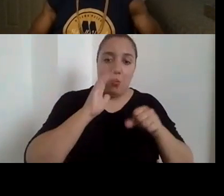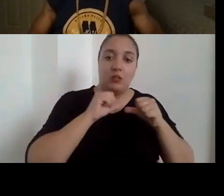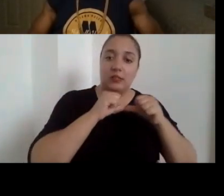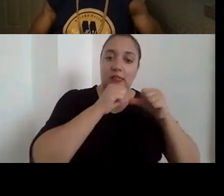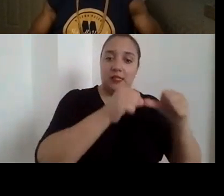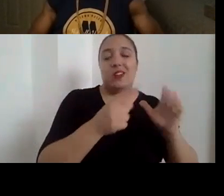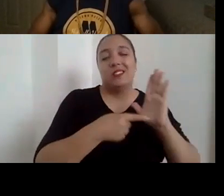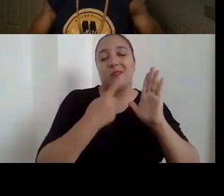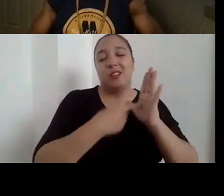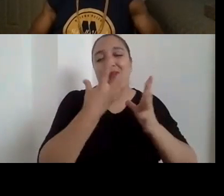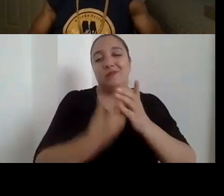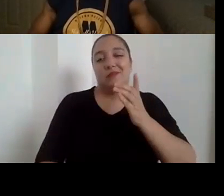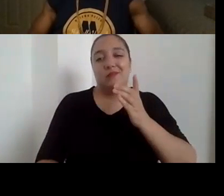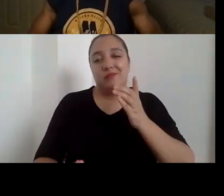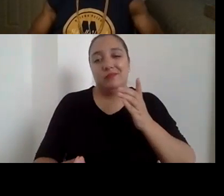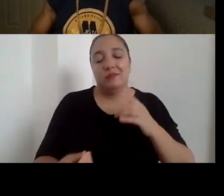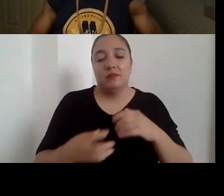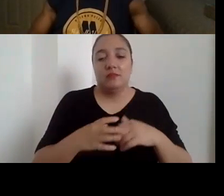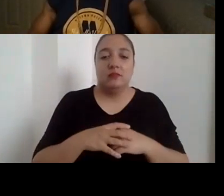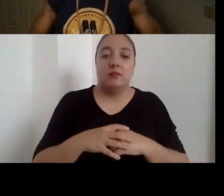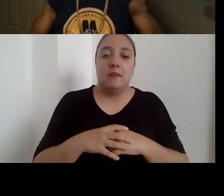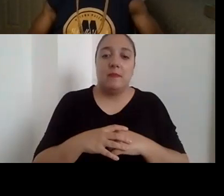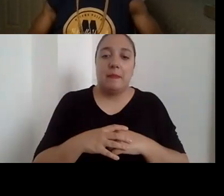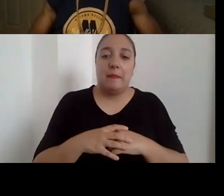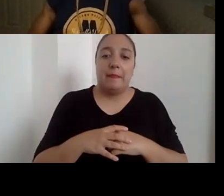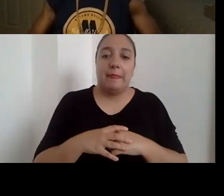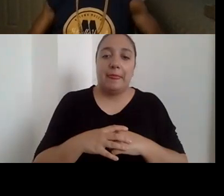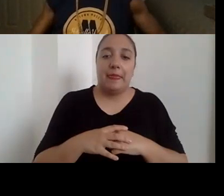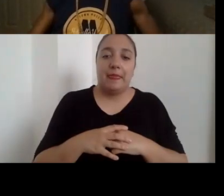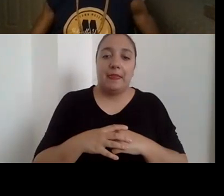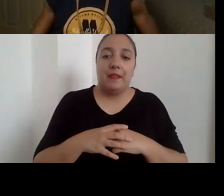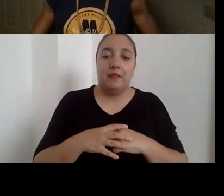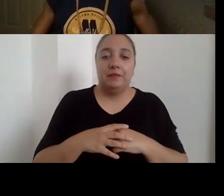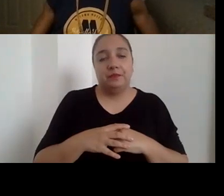So that's what I need to do for myself